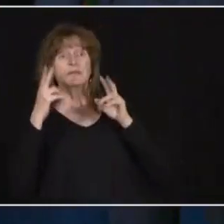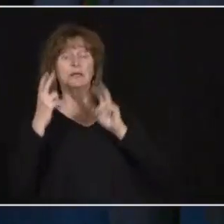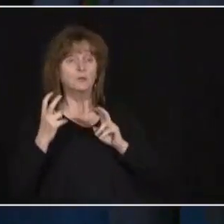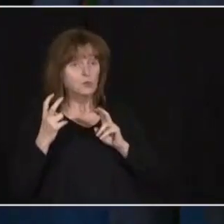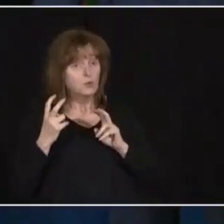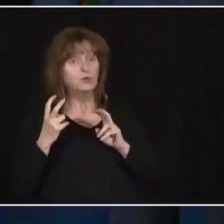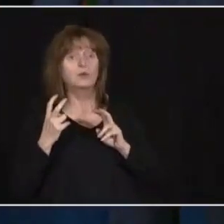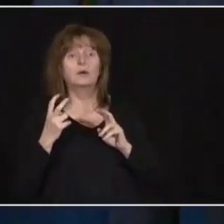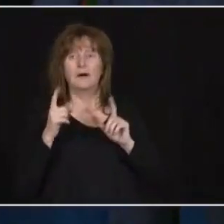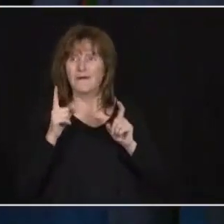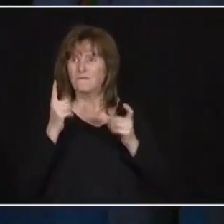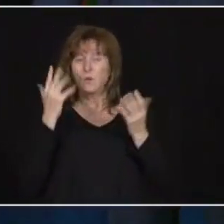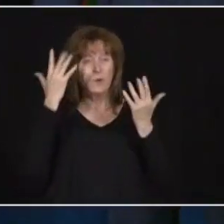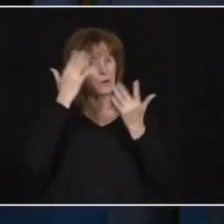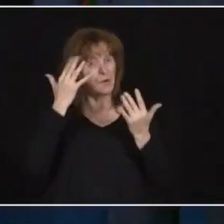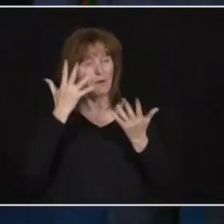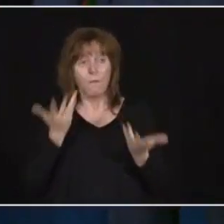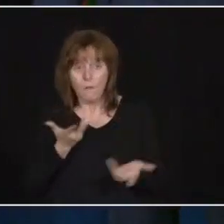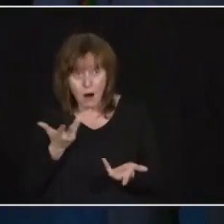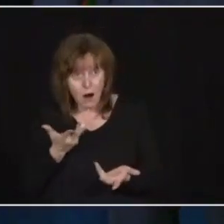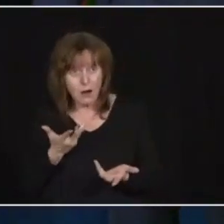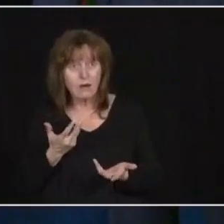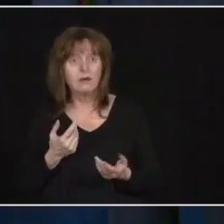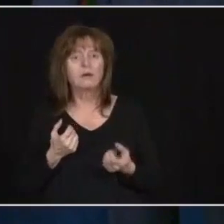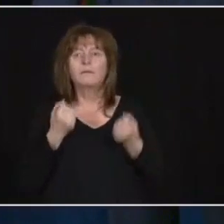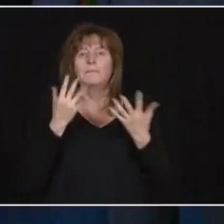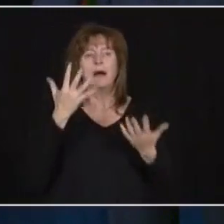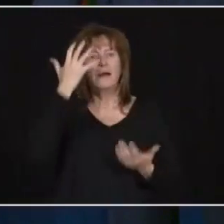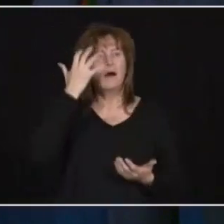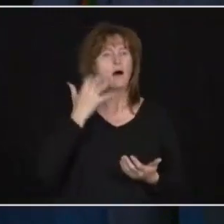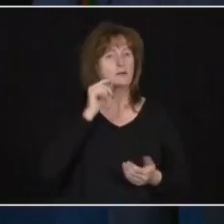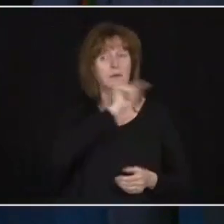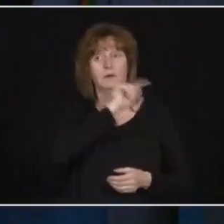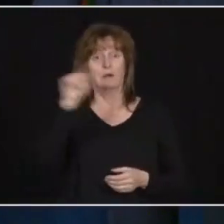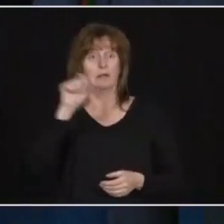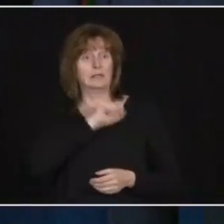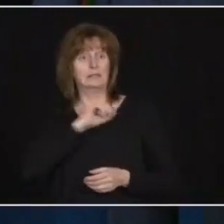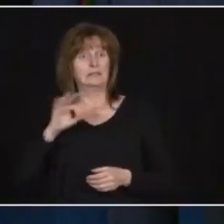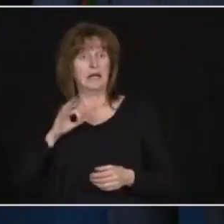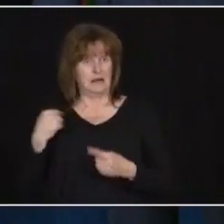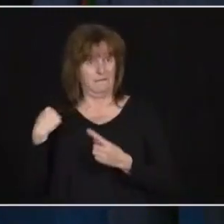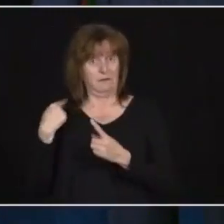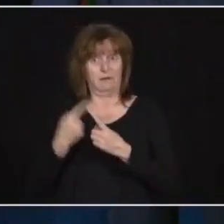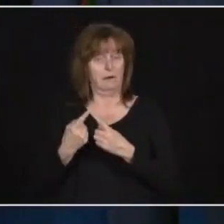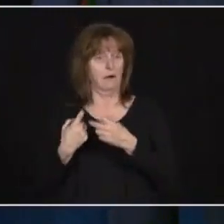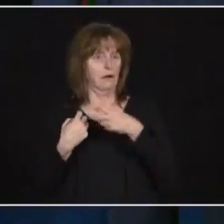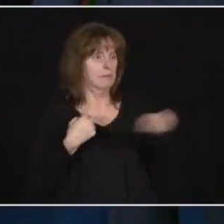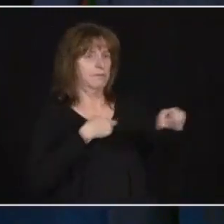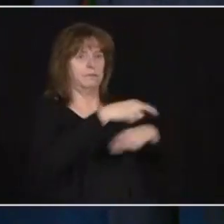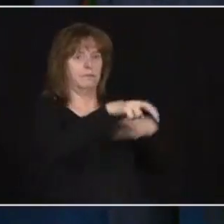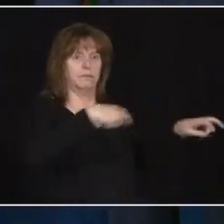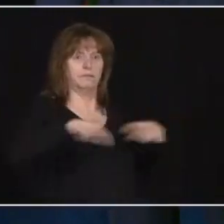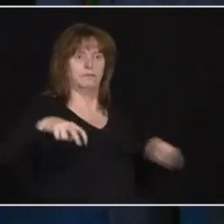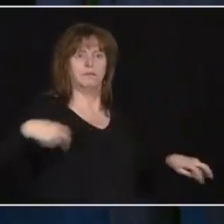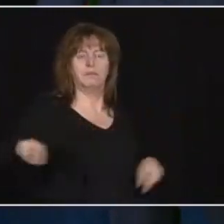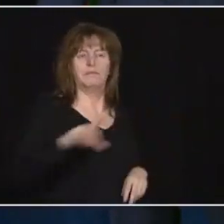relate to that that require thinking about. One is the fact there are many hospital personnel who have now been